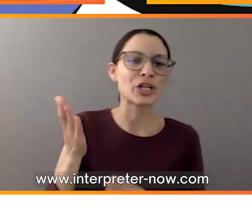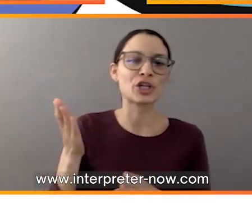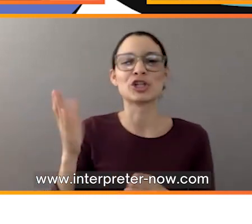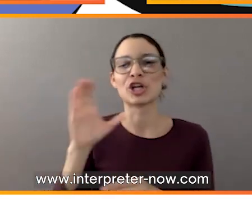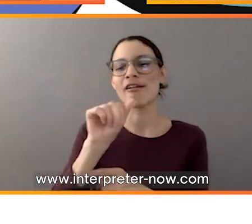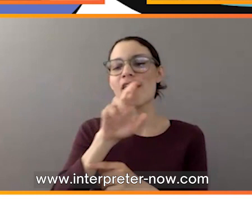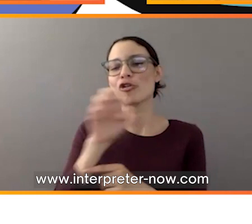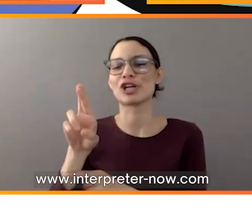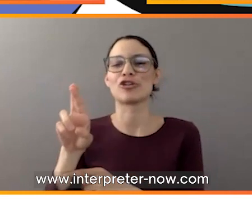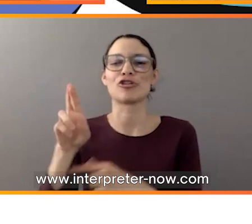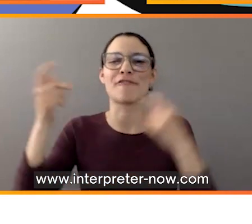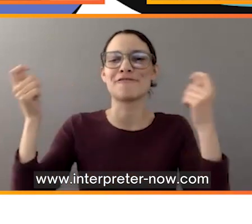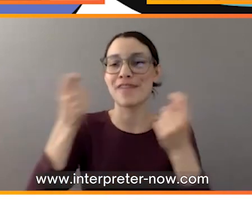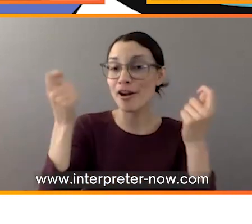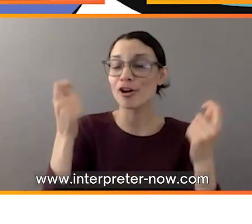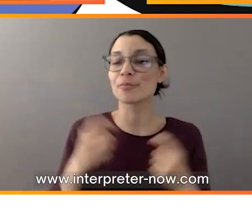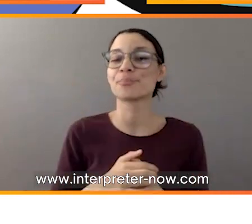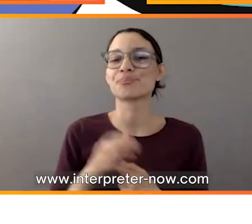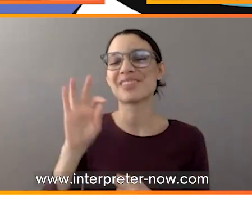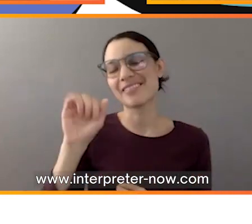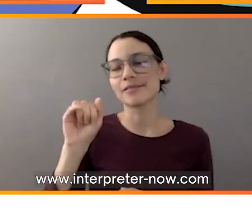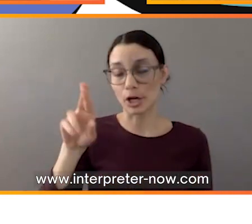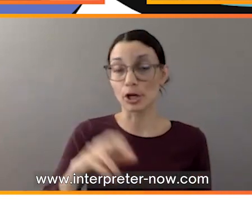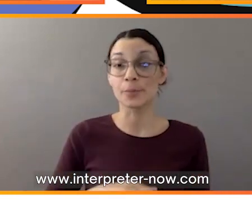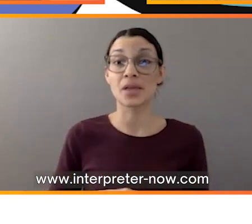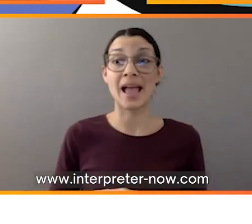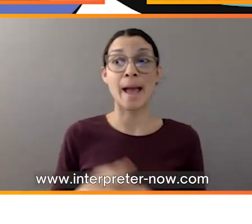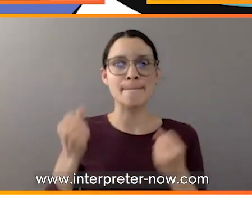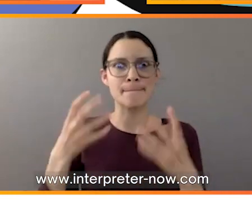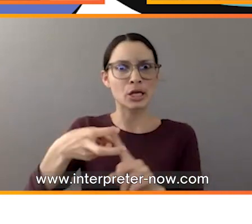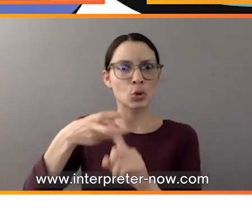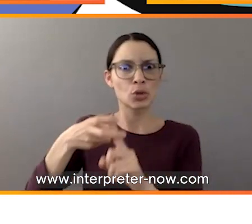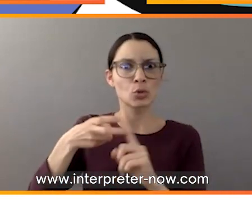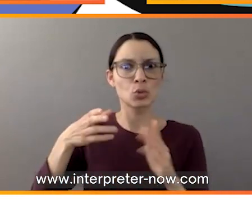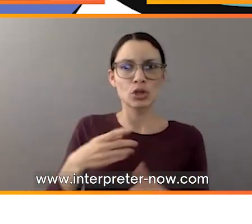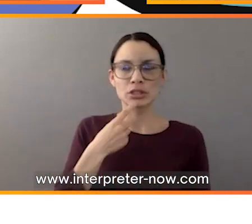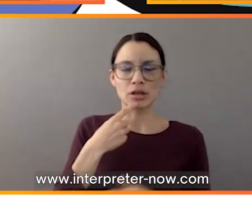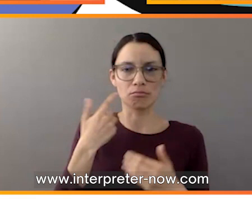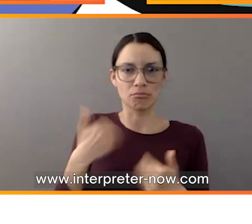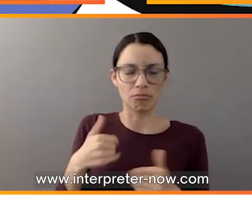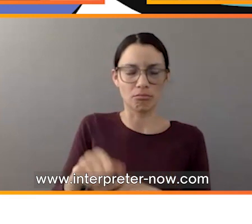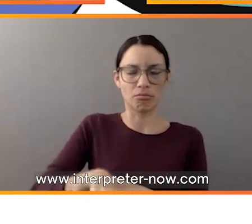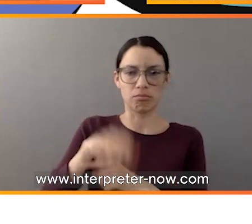our career fairs and gave the feedback that, "Wow, I wasn't expecting to see actual talent,